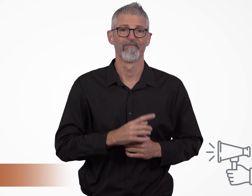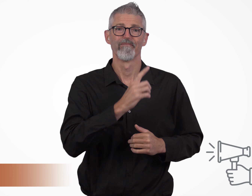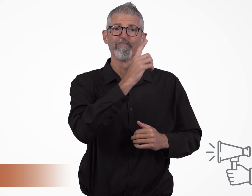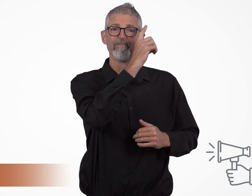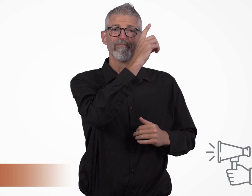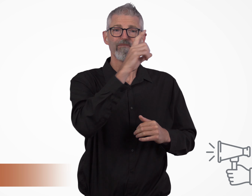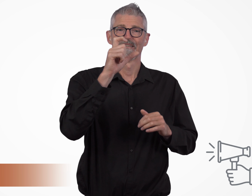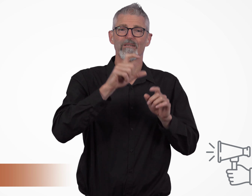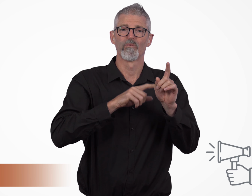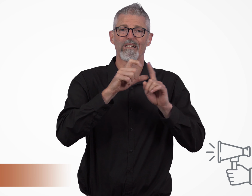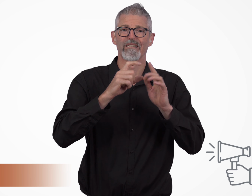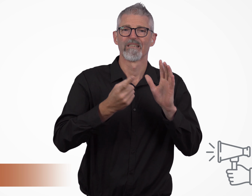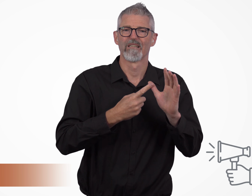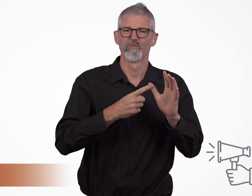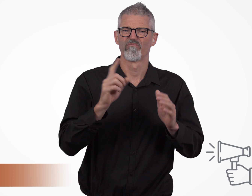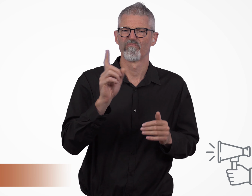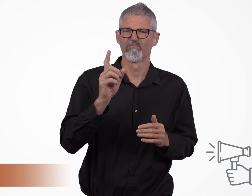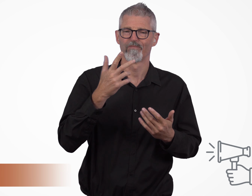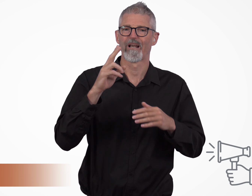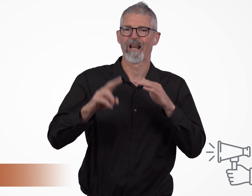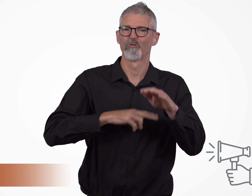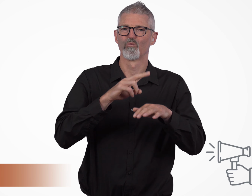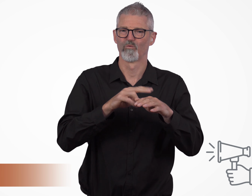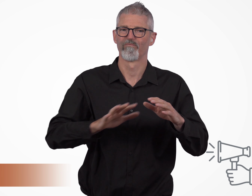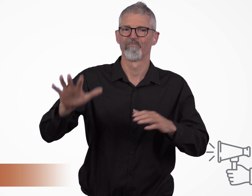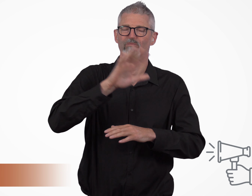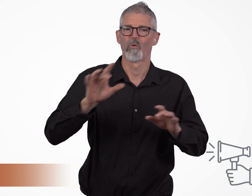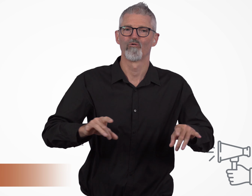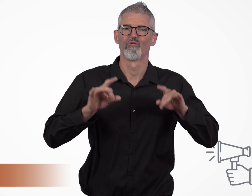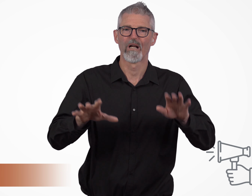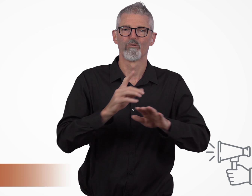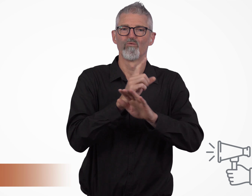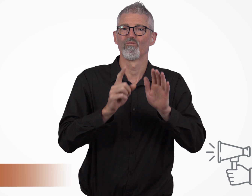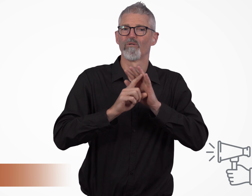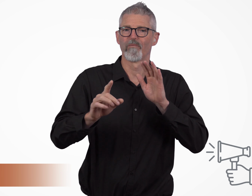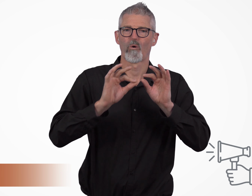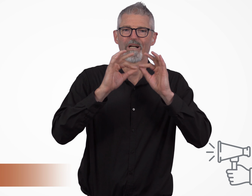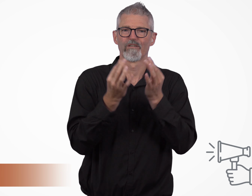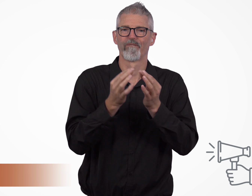Children and Young People with Disability Australia (CYDA) is the national representative